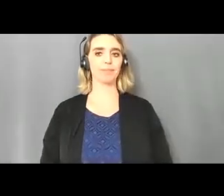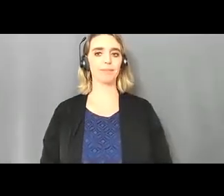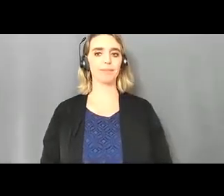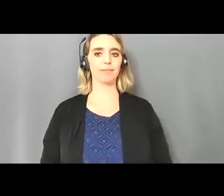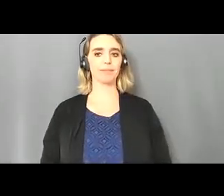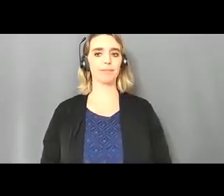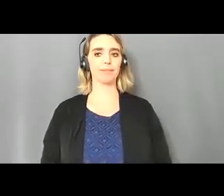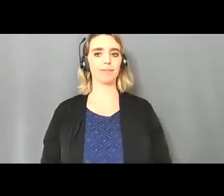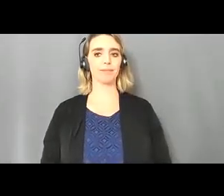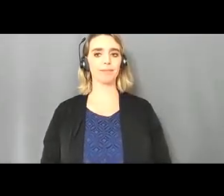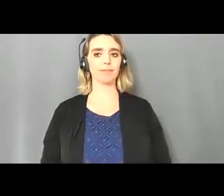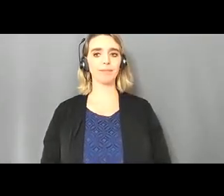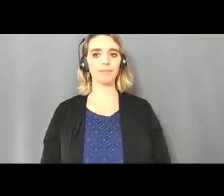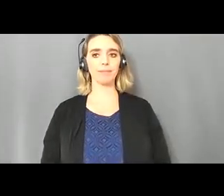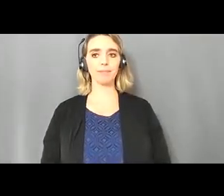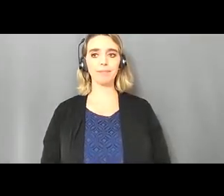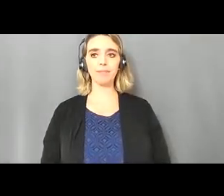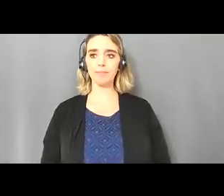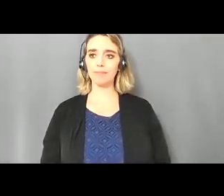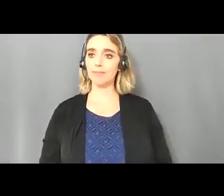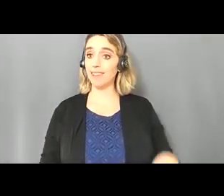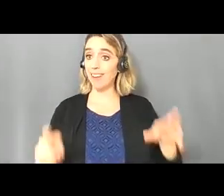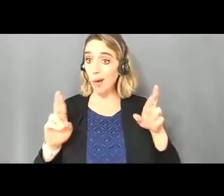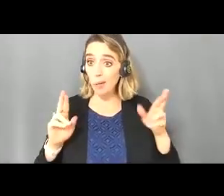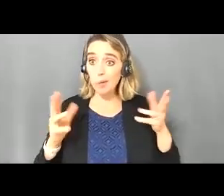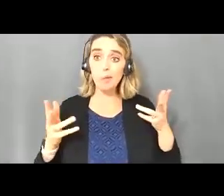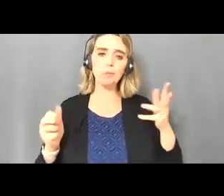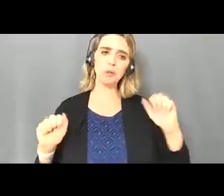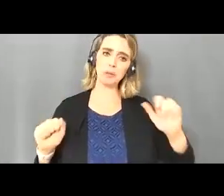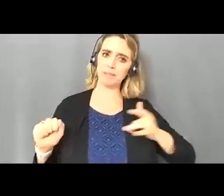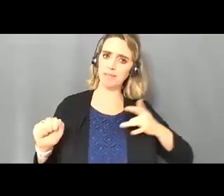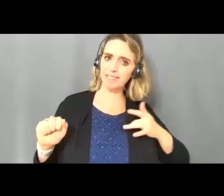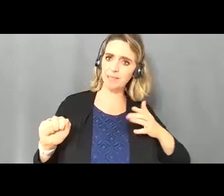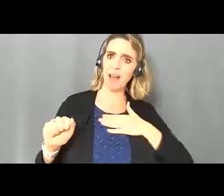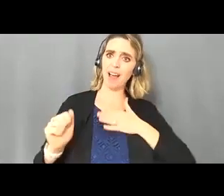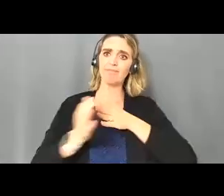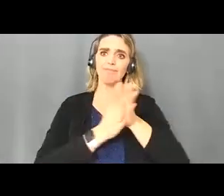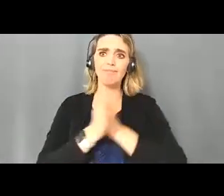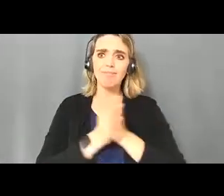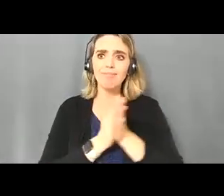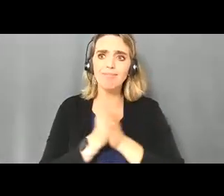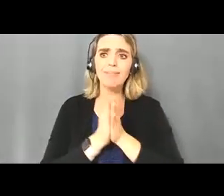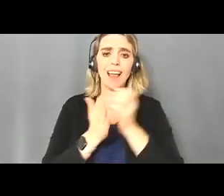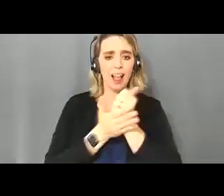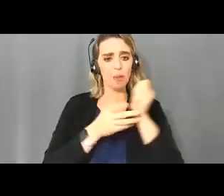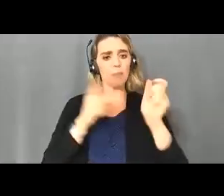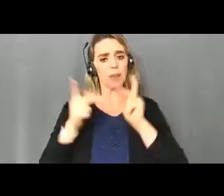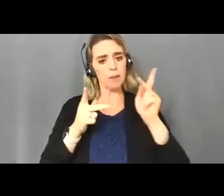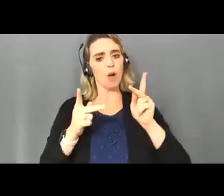So I hope that gives you a sense of our passion in helping people navigate the healthcare system.